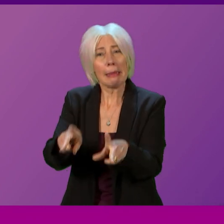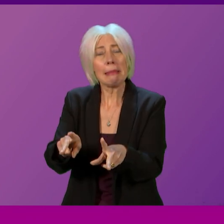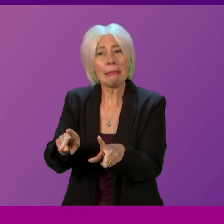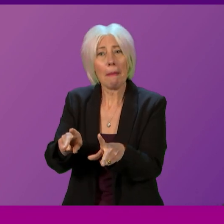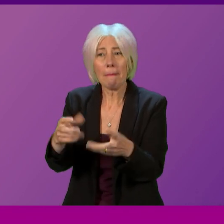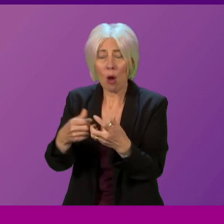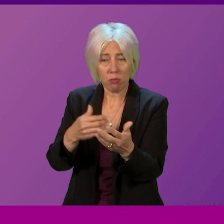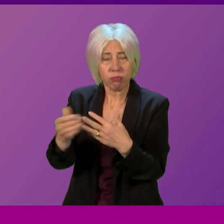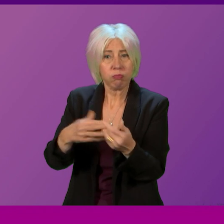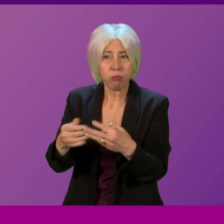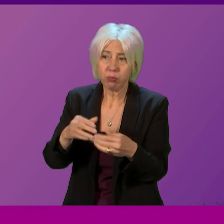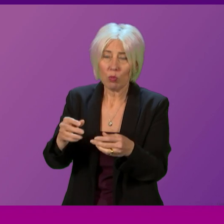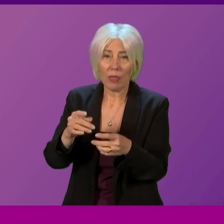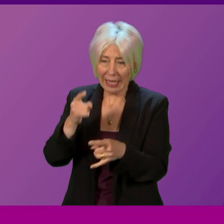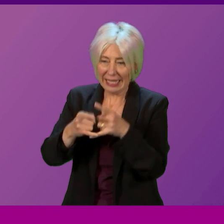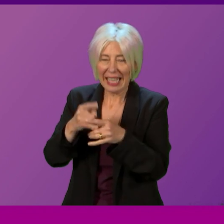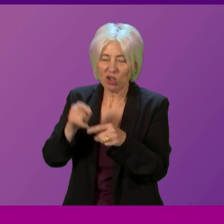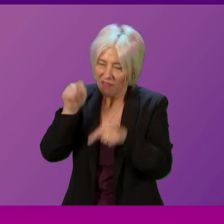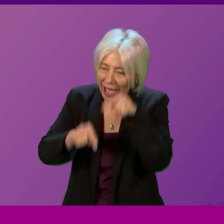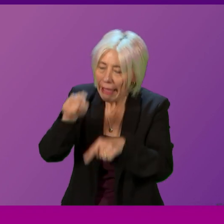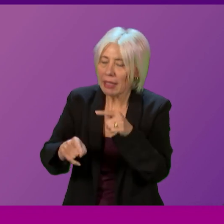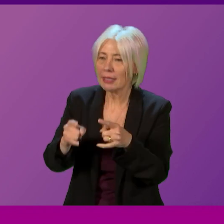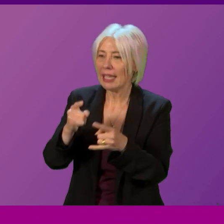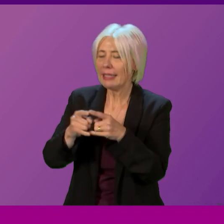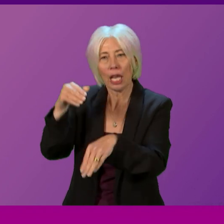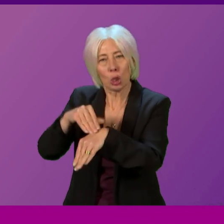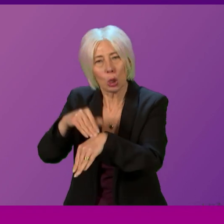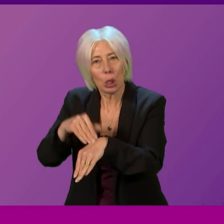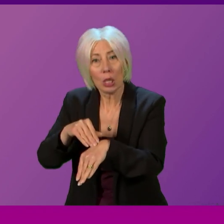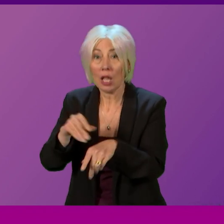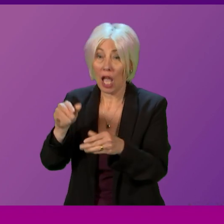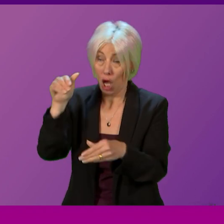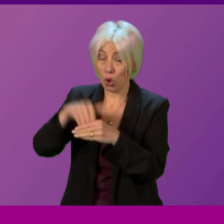cases of sexual violence and sexual offences, which will include domestic abuse.